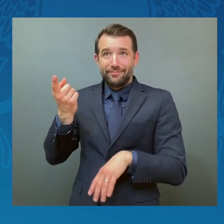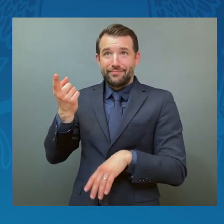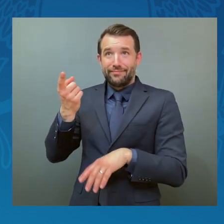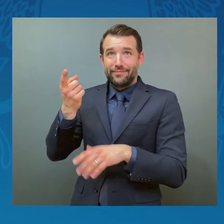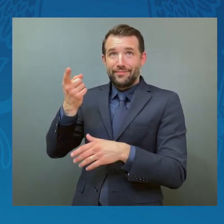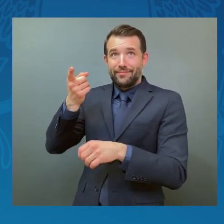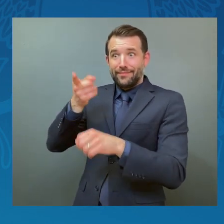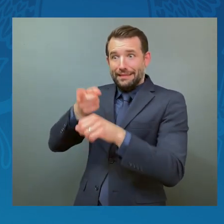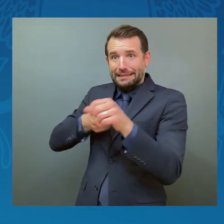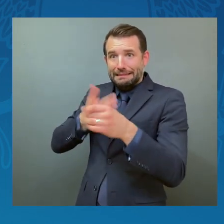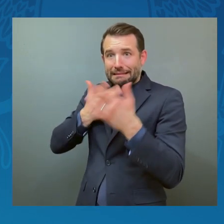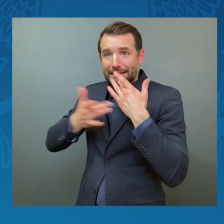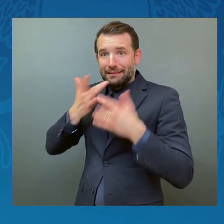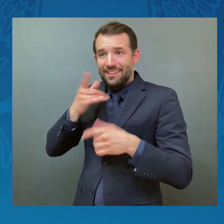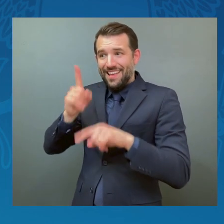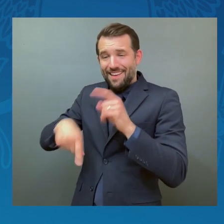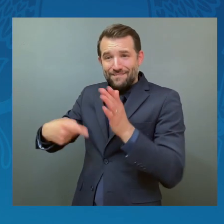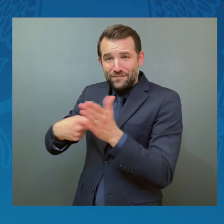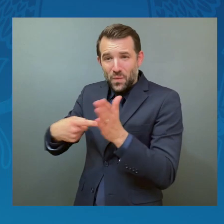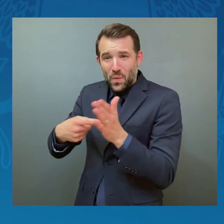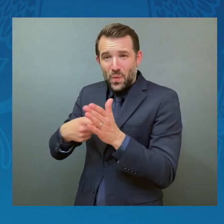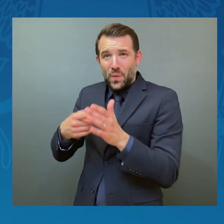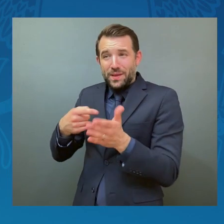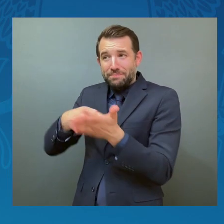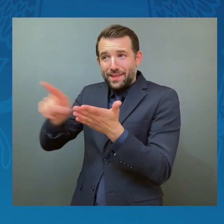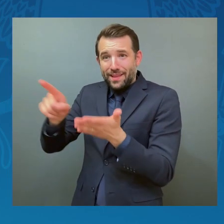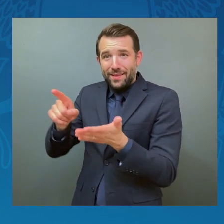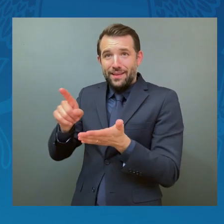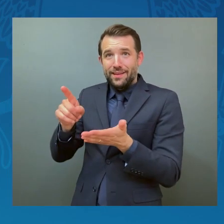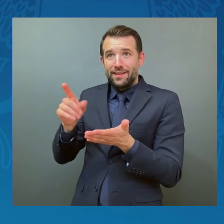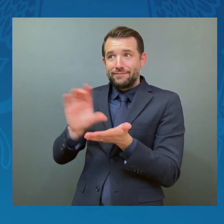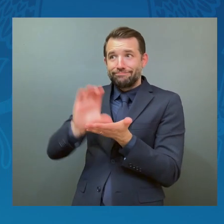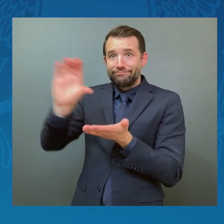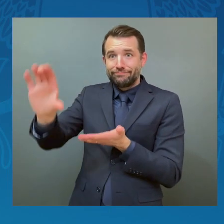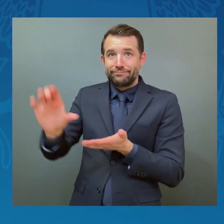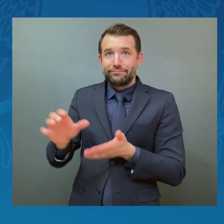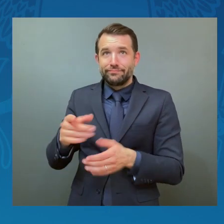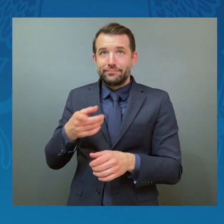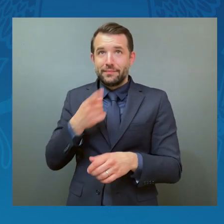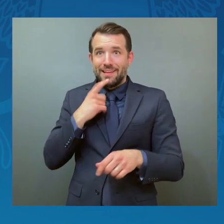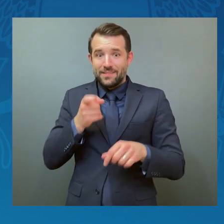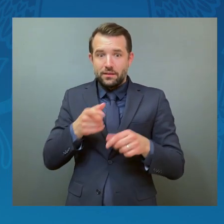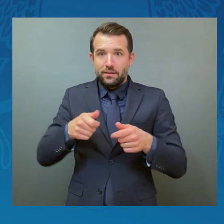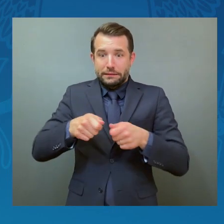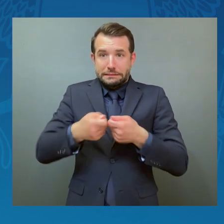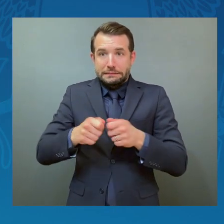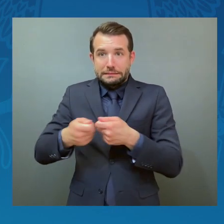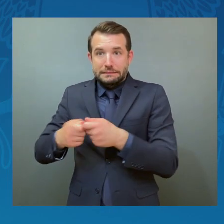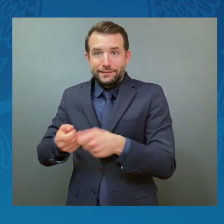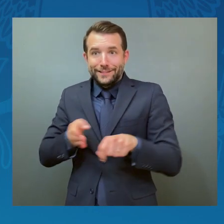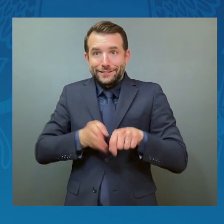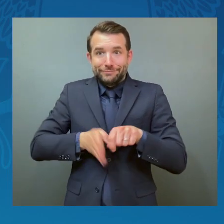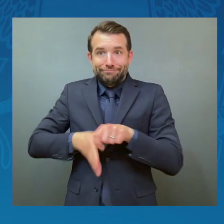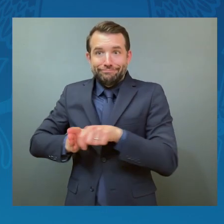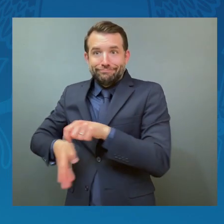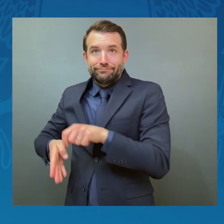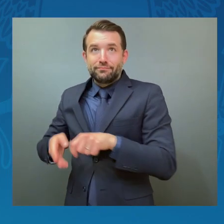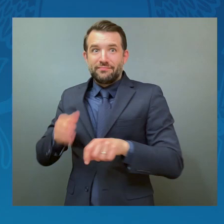Now, remember, they're cutting a pill in half, but they've been prescribed for the sake of their health